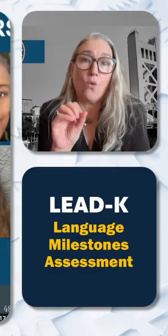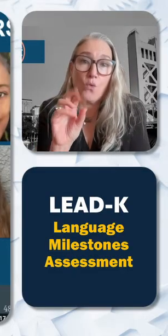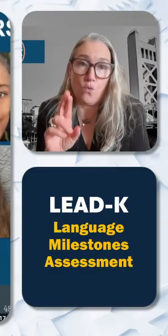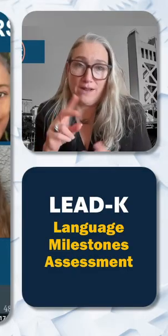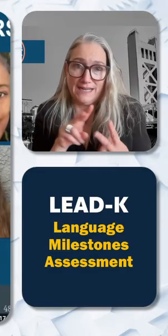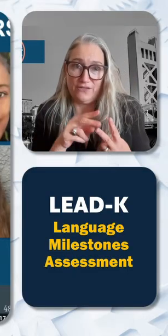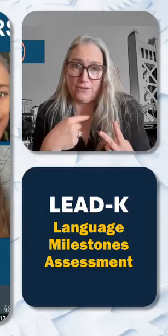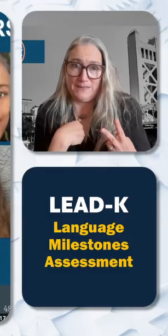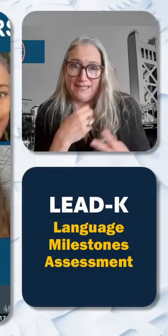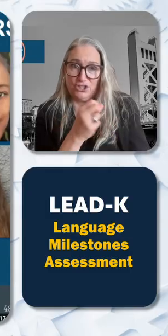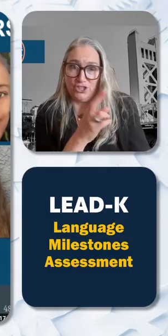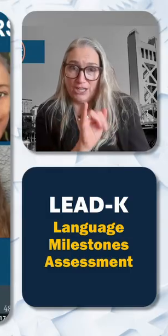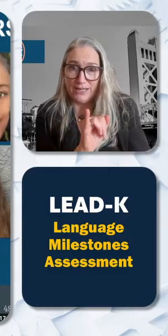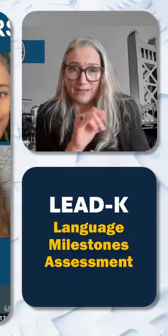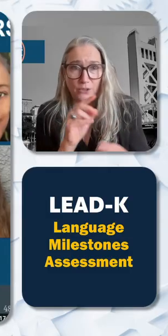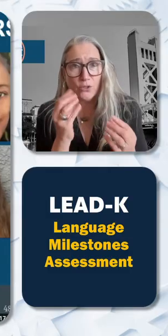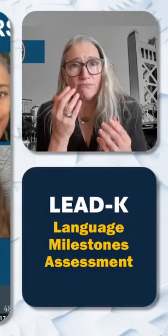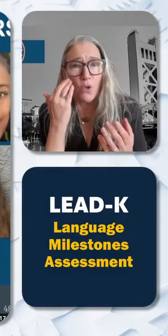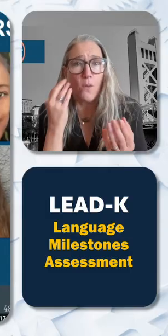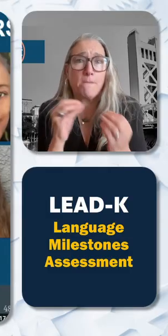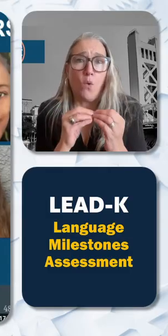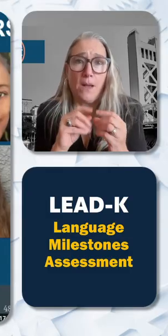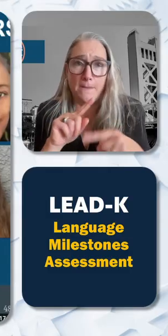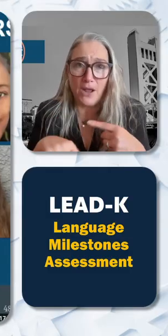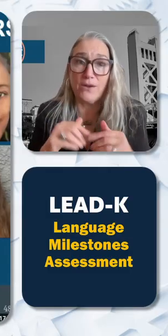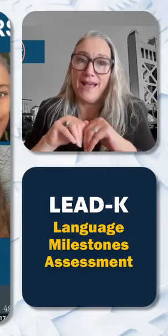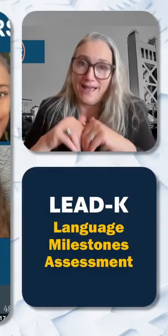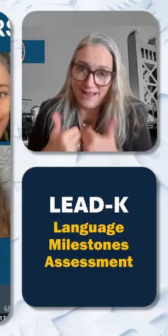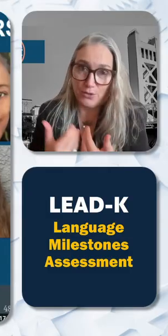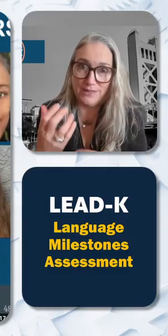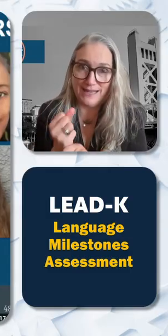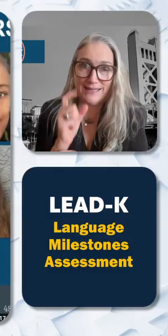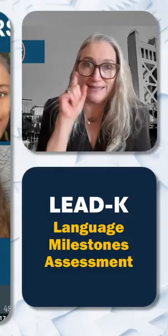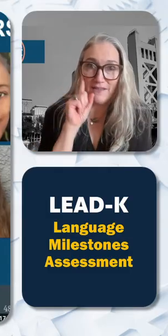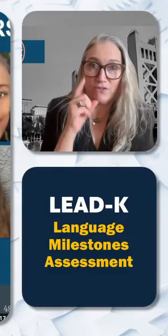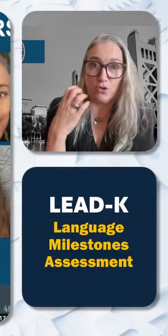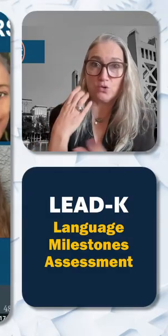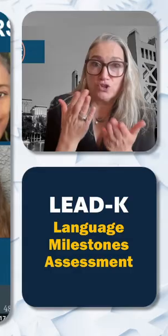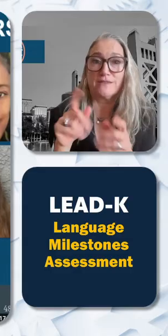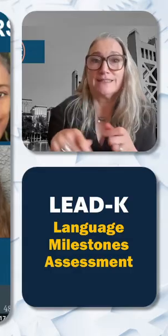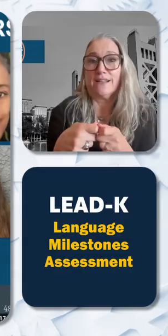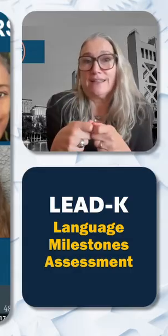to Cheryl Bella, the coordinator, or myself and Sheri Farinha, to get more information